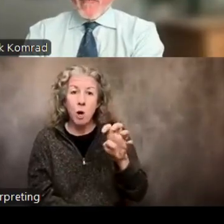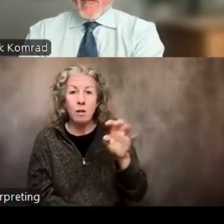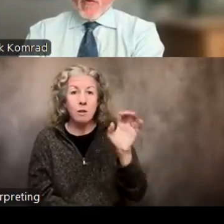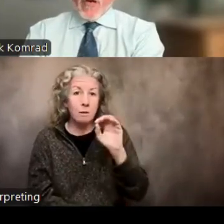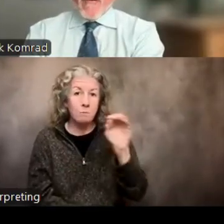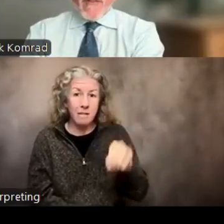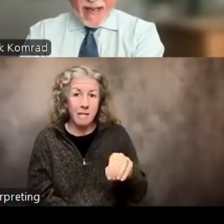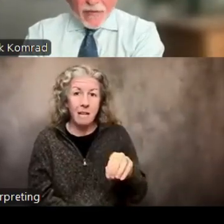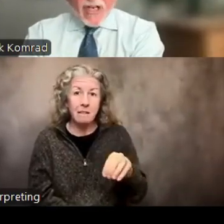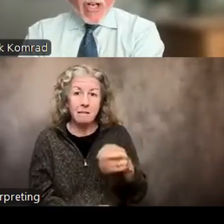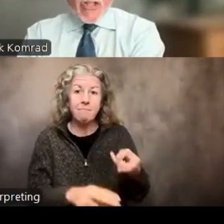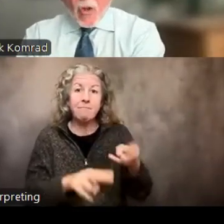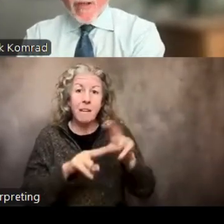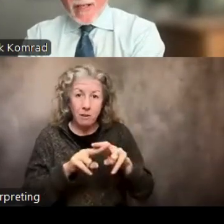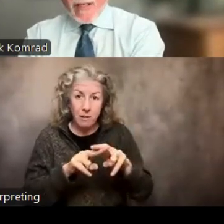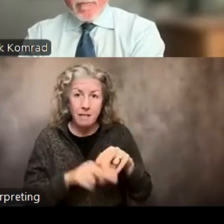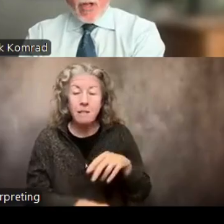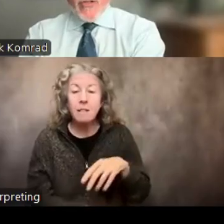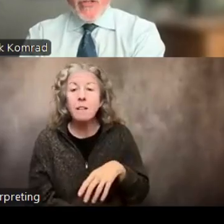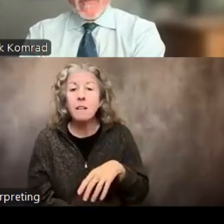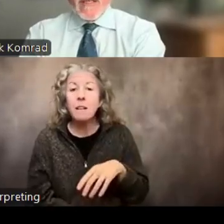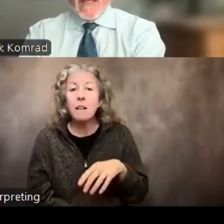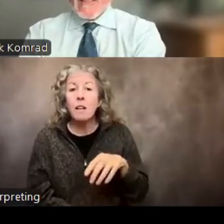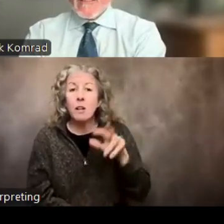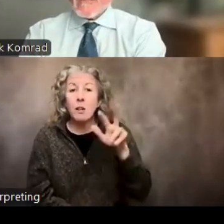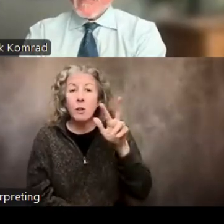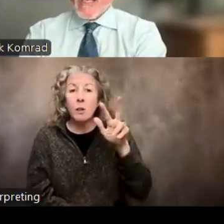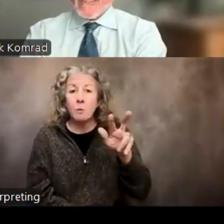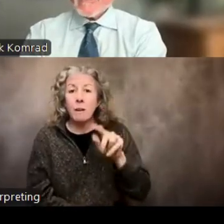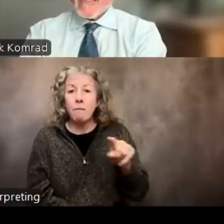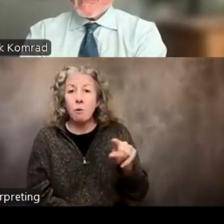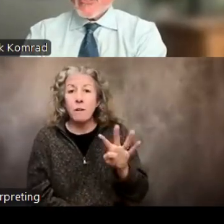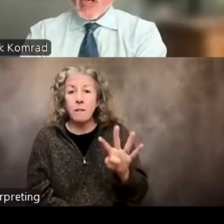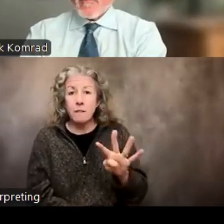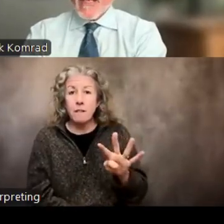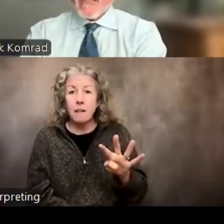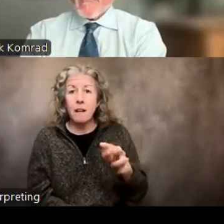four of every adult in Belgium dies at the sharp end of a